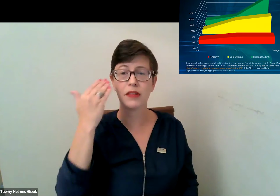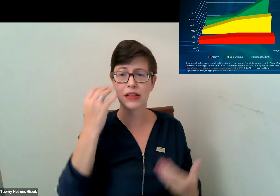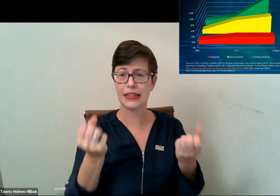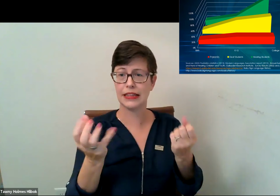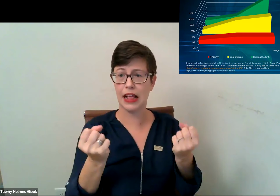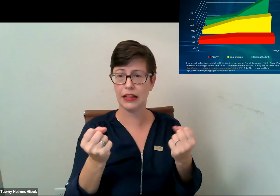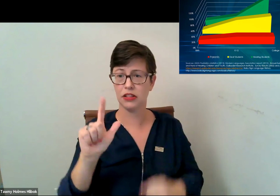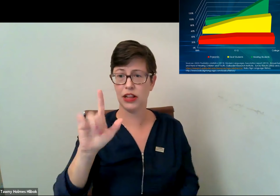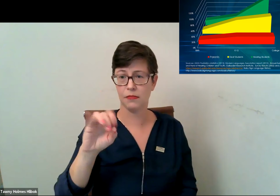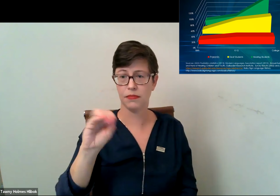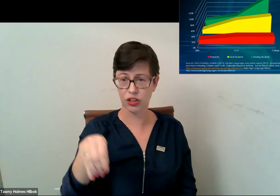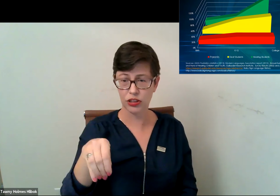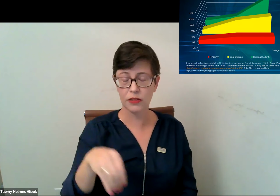About 28% of parents know sign language.